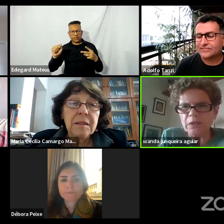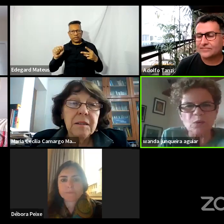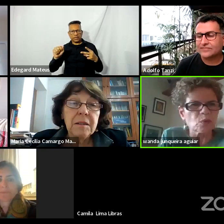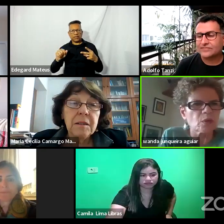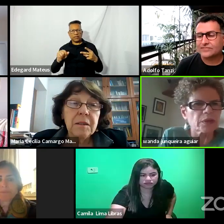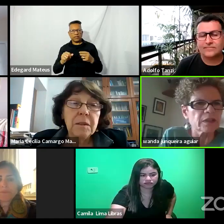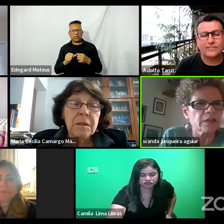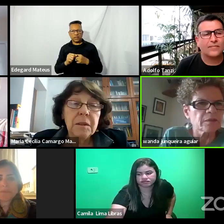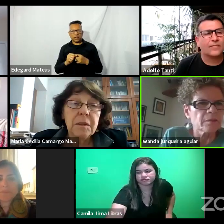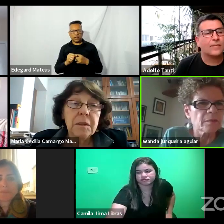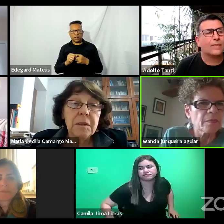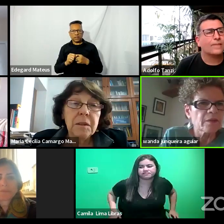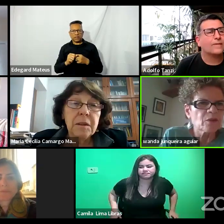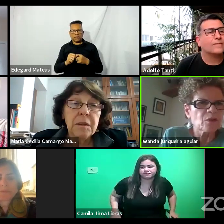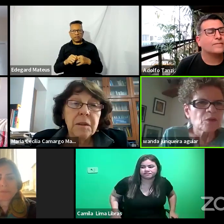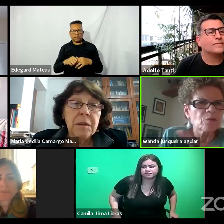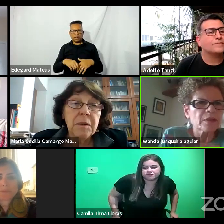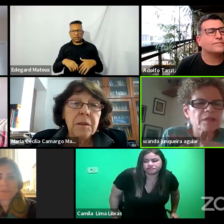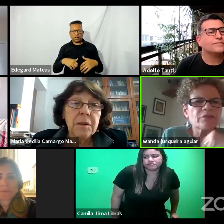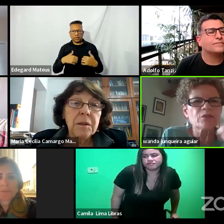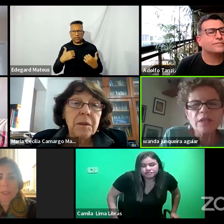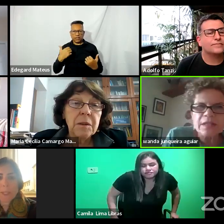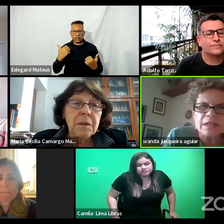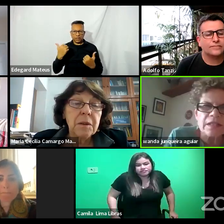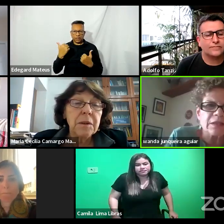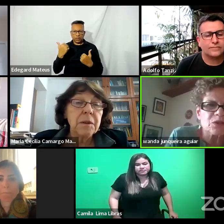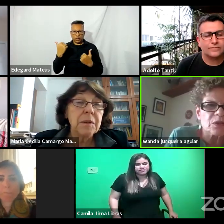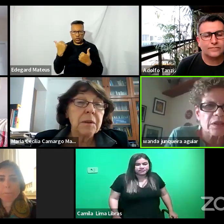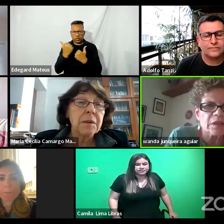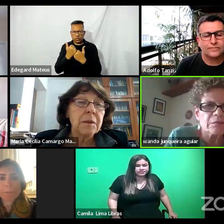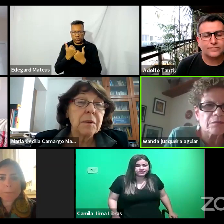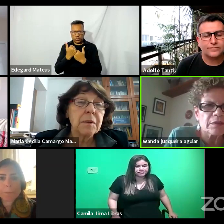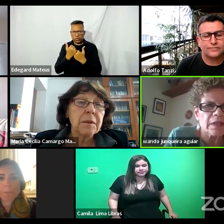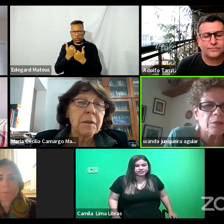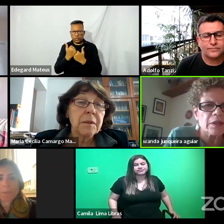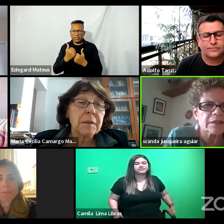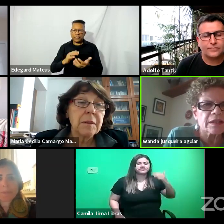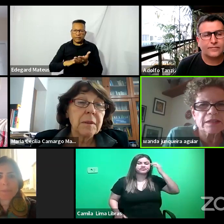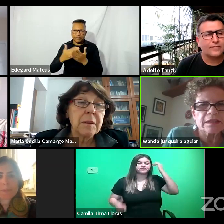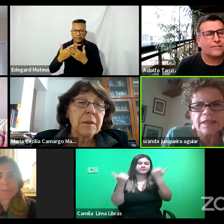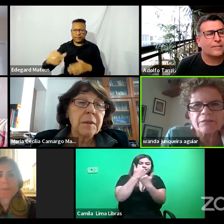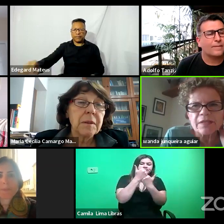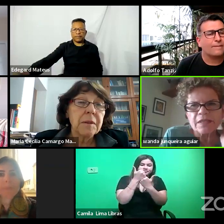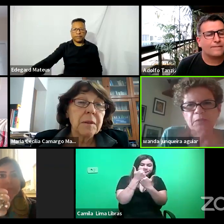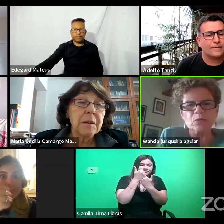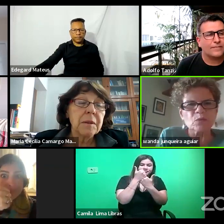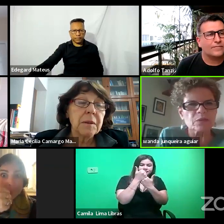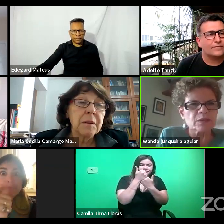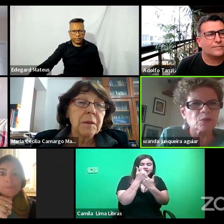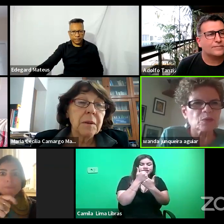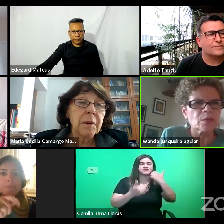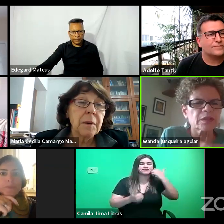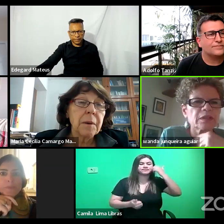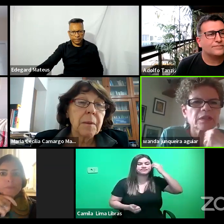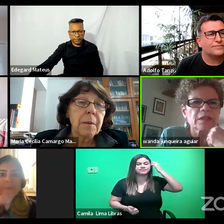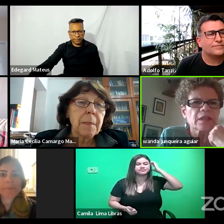at it *lang* *lang*, 54, hat's like it's Okay, there